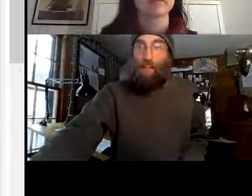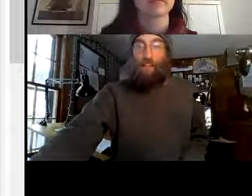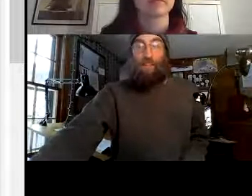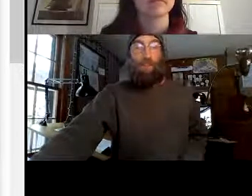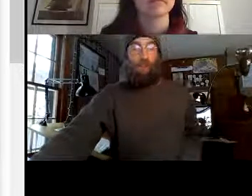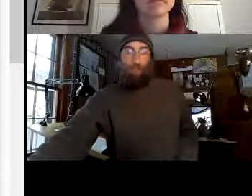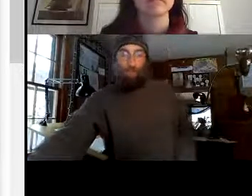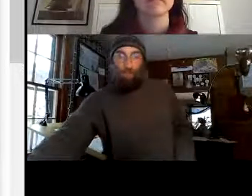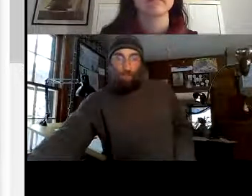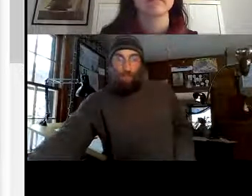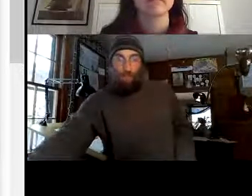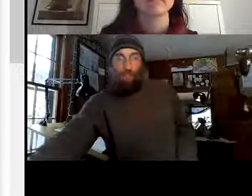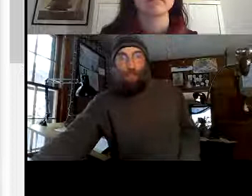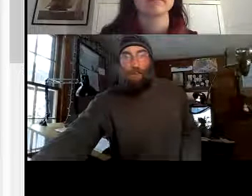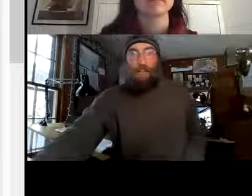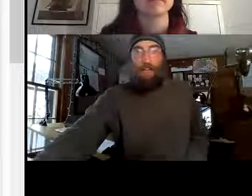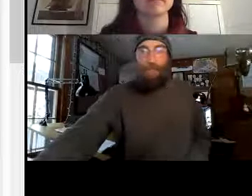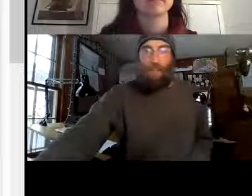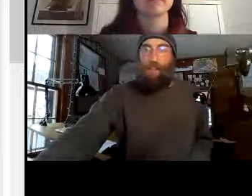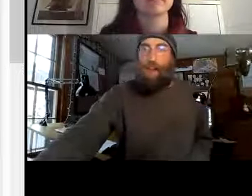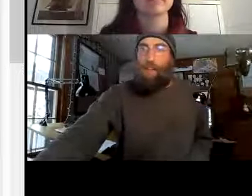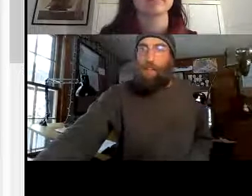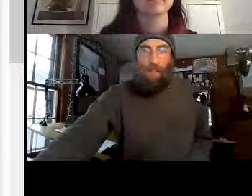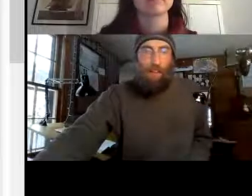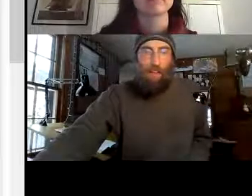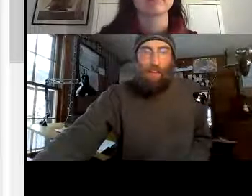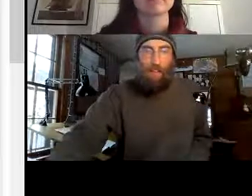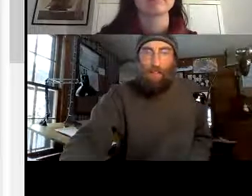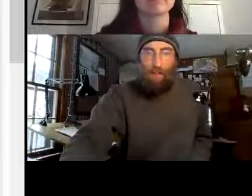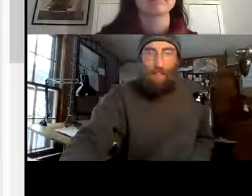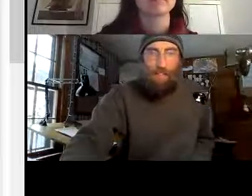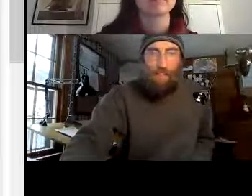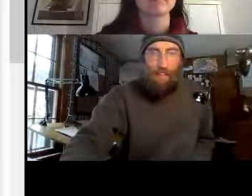later in the book. So, um, a lot of different-- a lot of different sources,